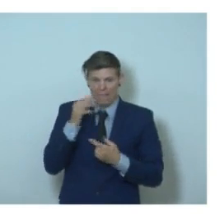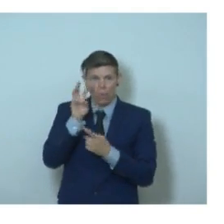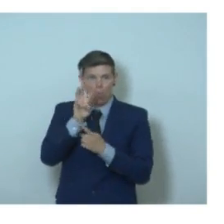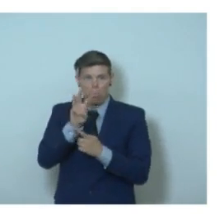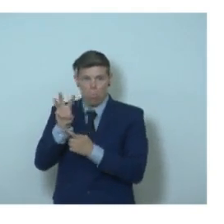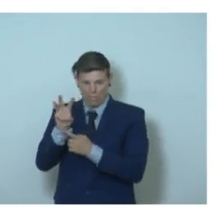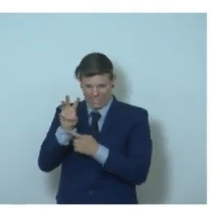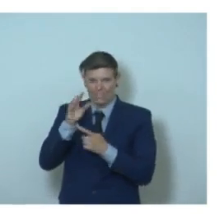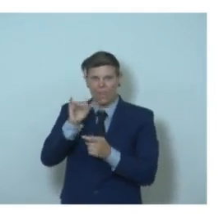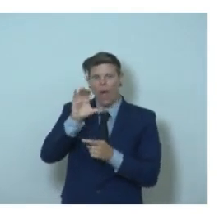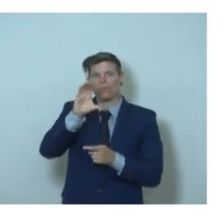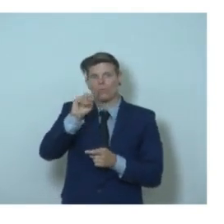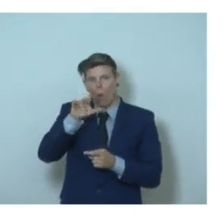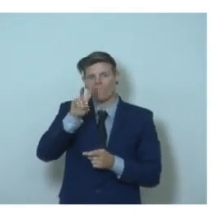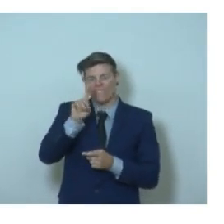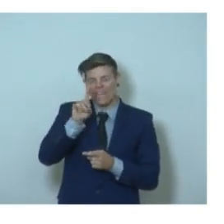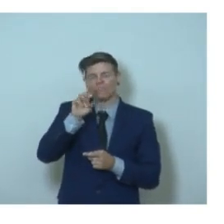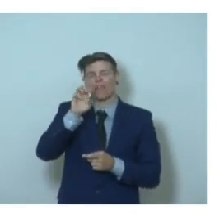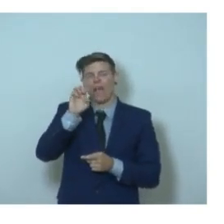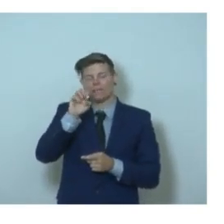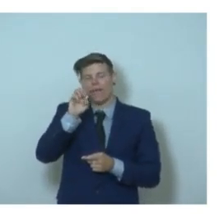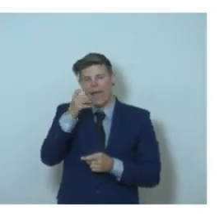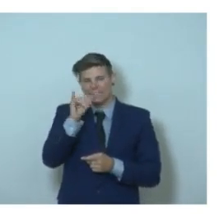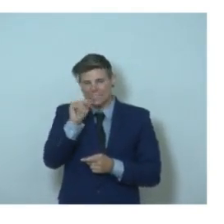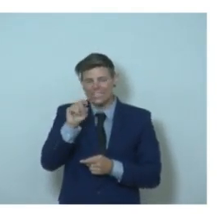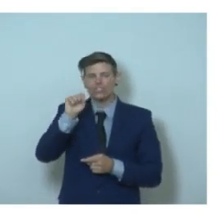SORRY. I’VE THANK YOU VERY MUCH THIS WAS THAT THE WEB.